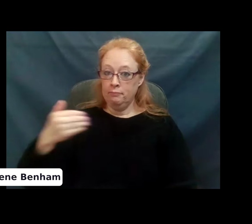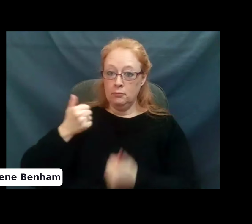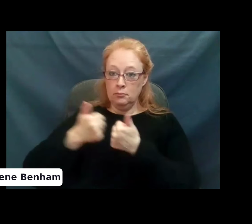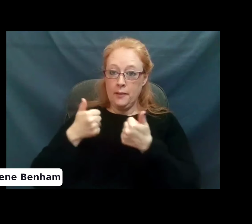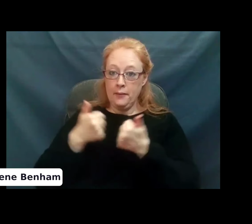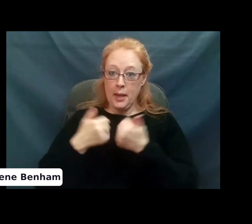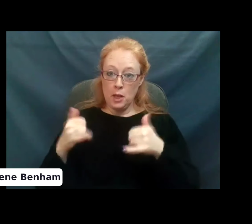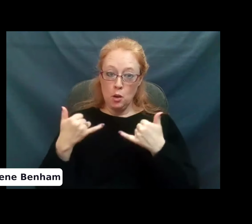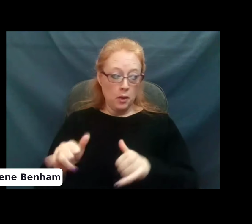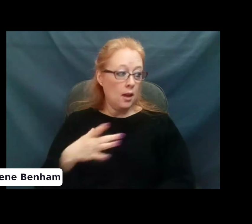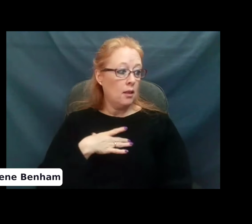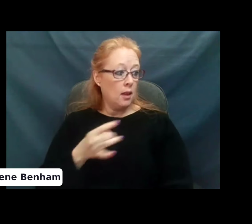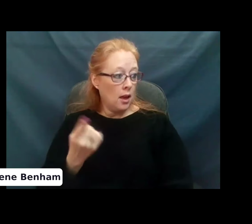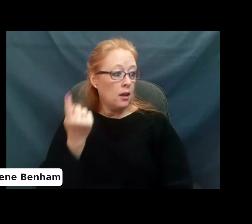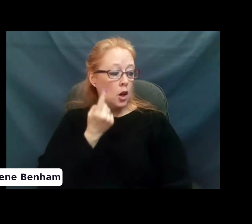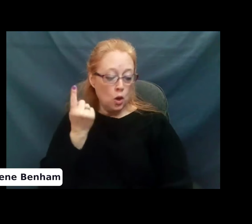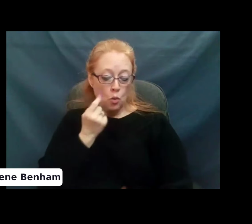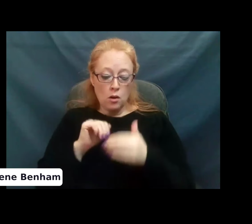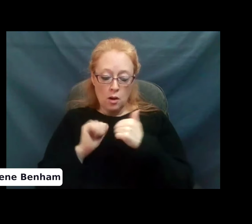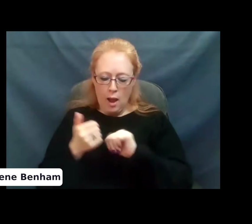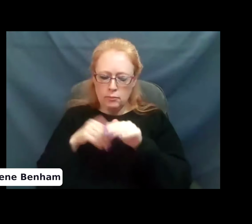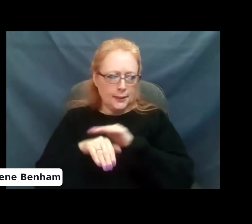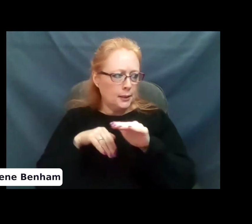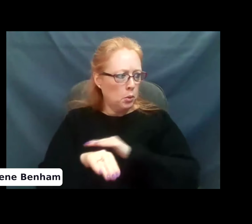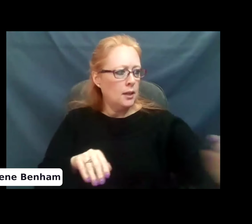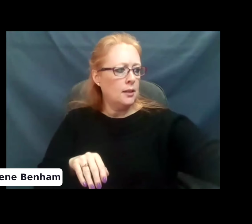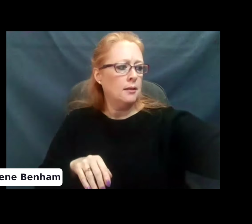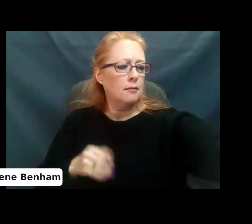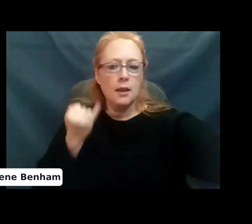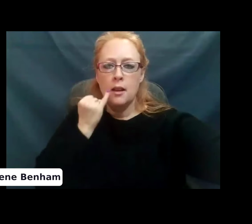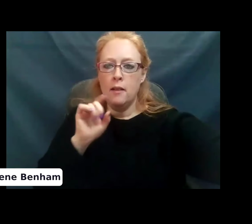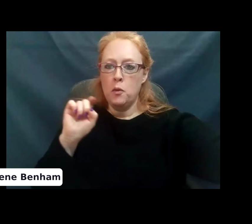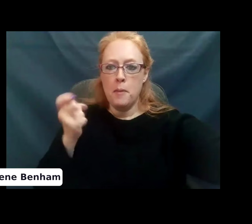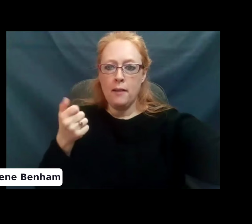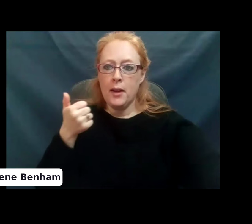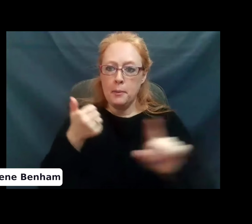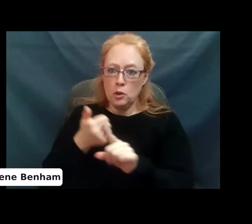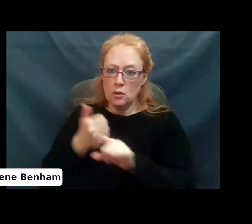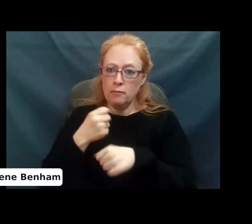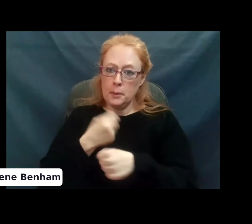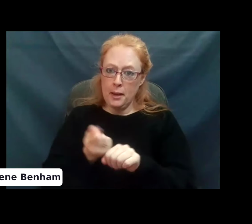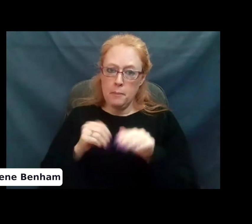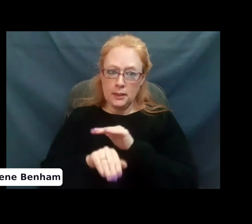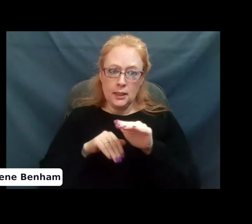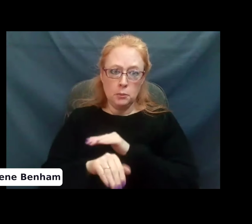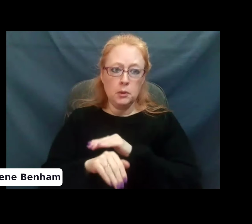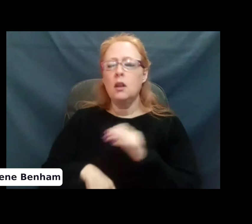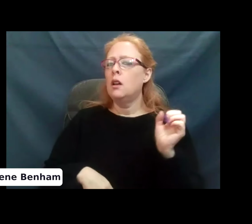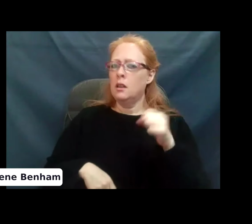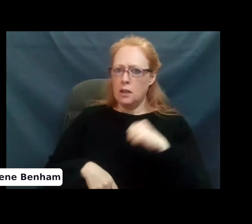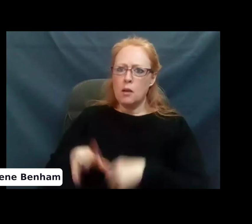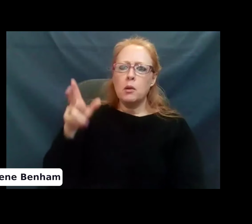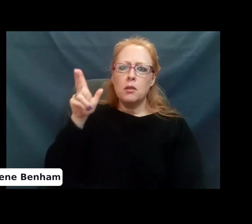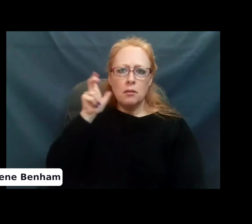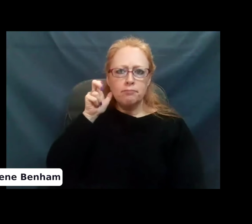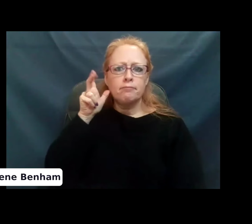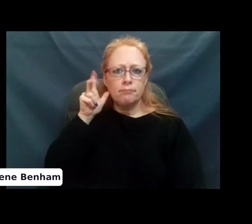I put a question in chat, I don't know if anyone was interested.